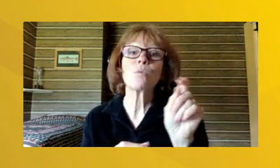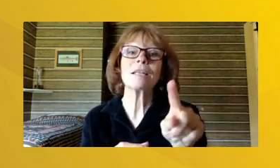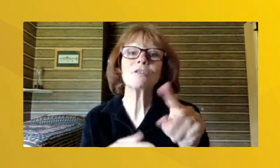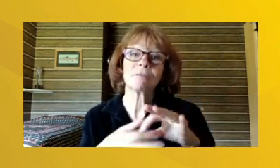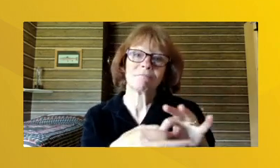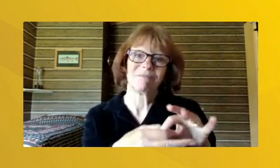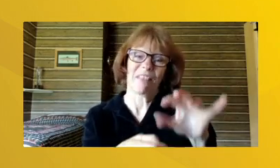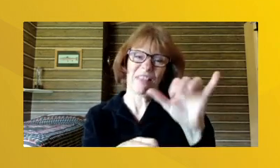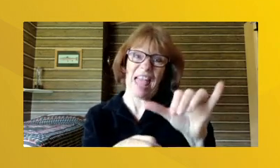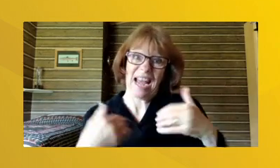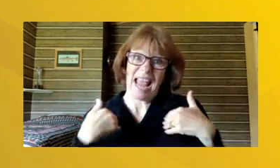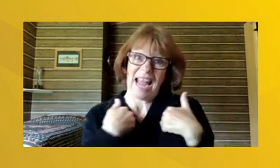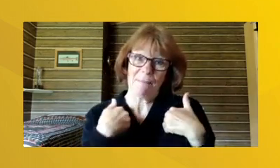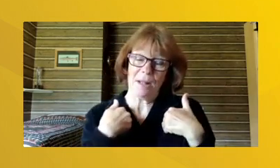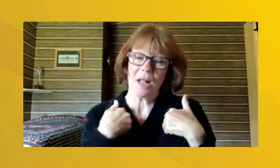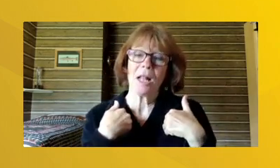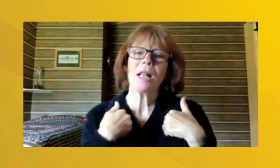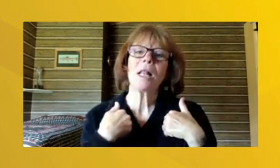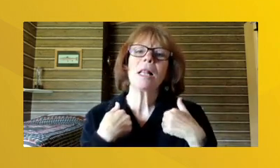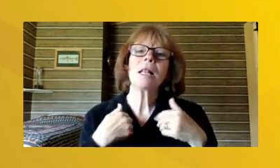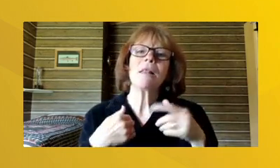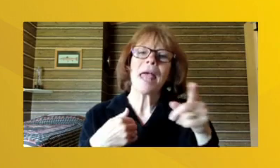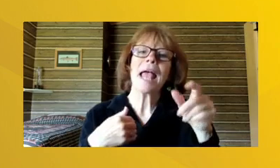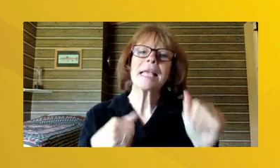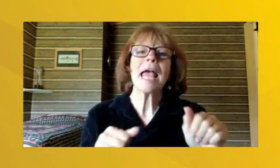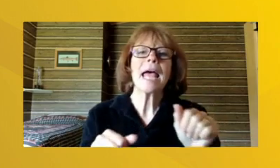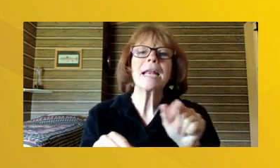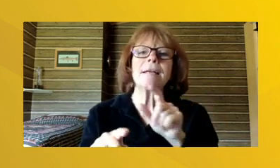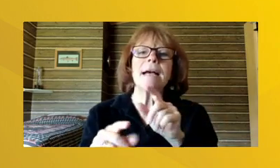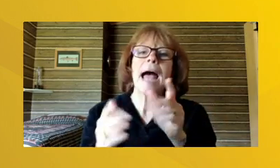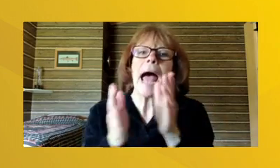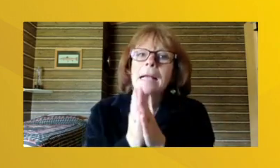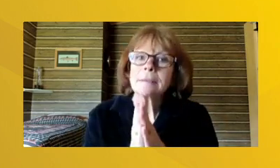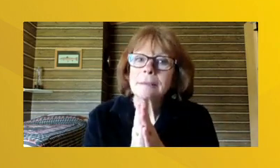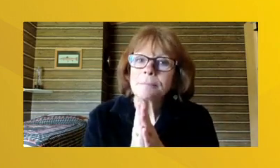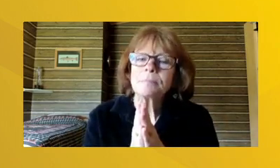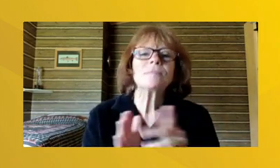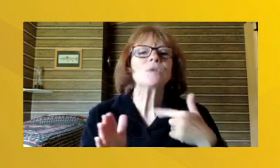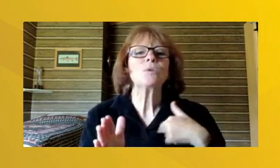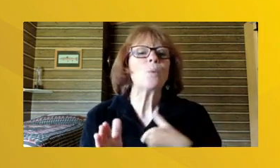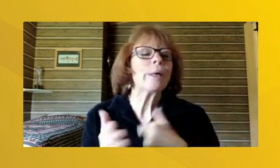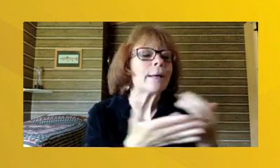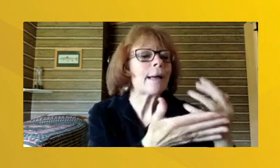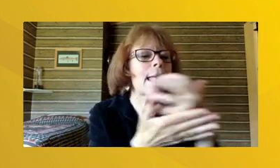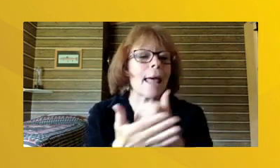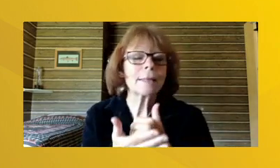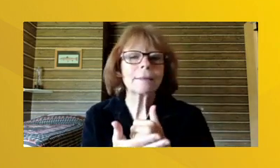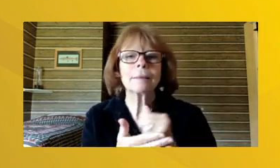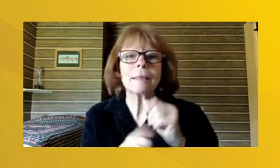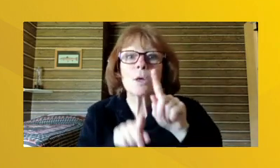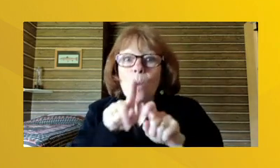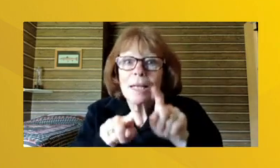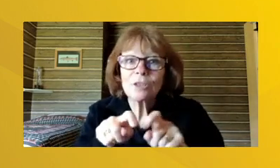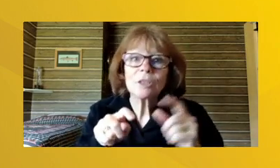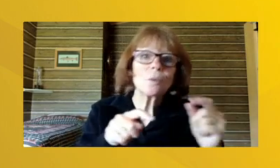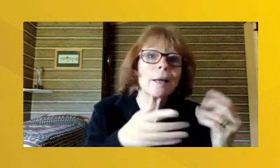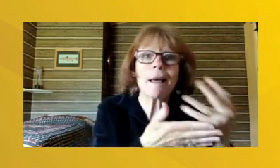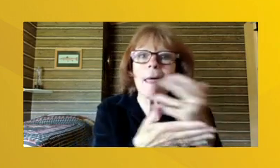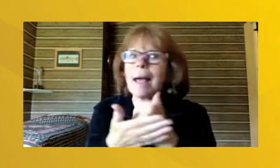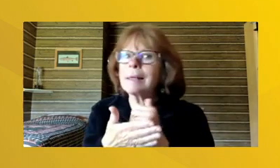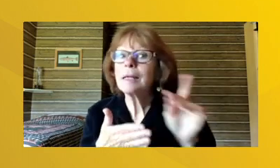So we're able to collect responses and questions that way that we can then strategically answer